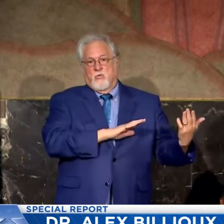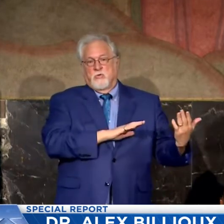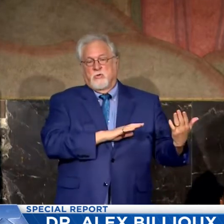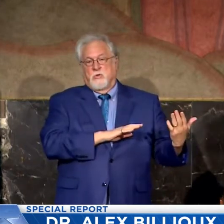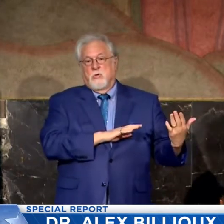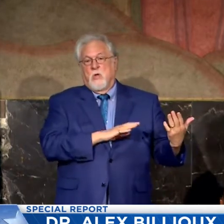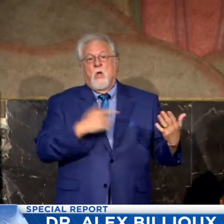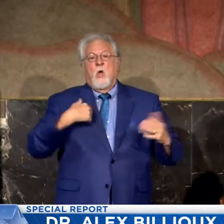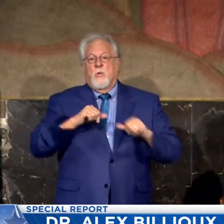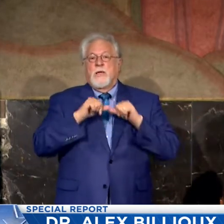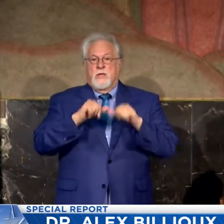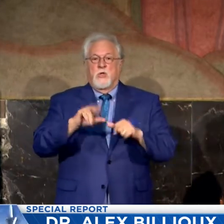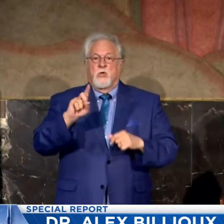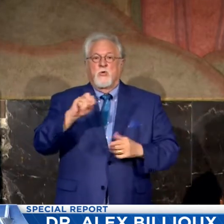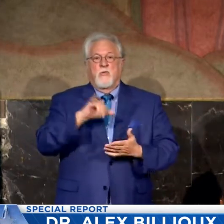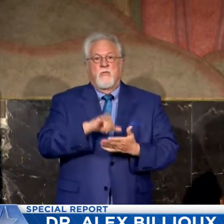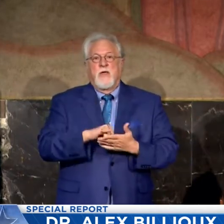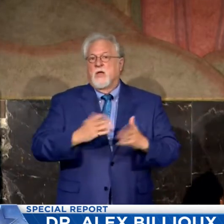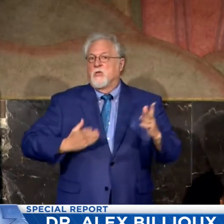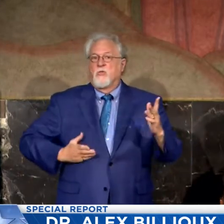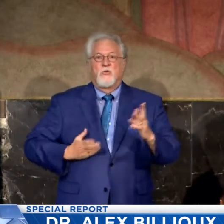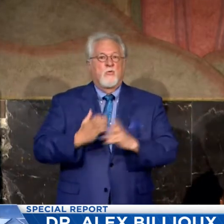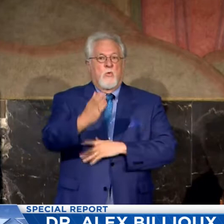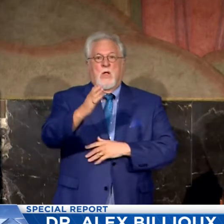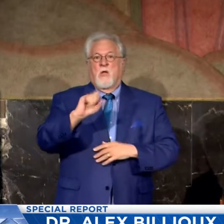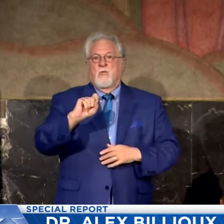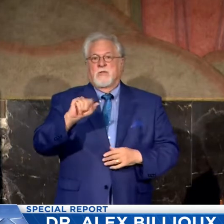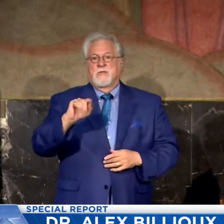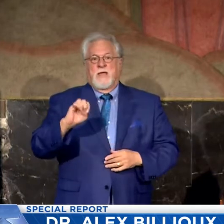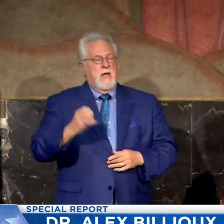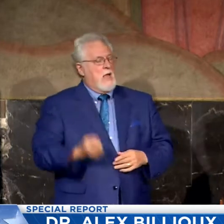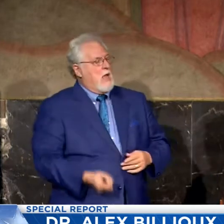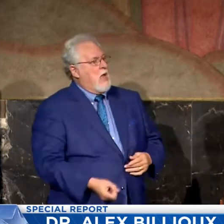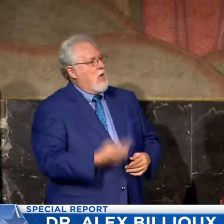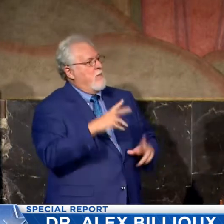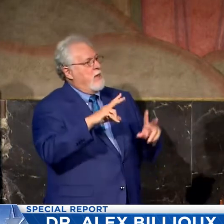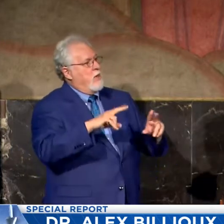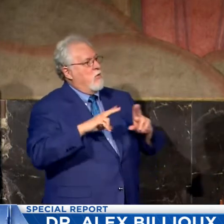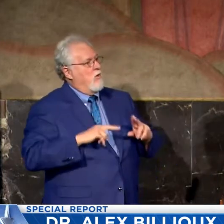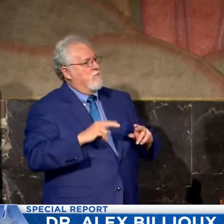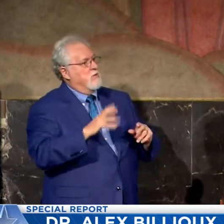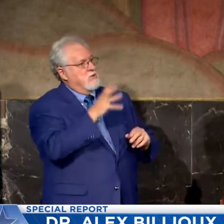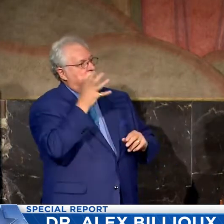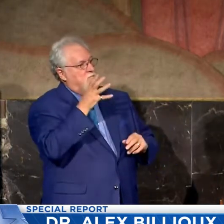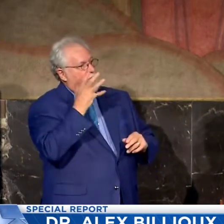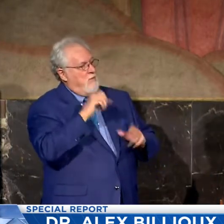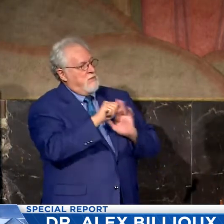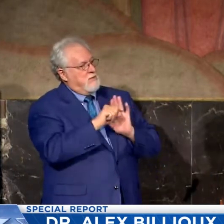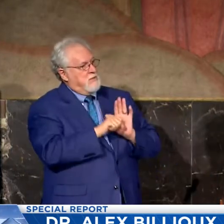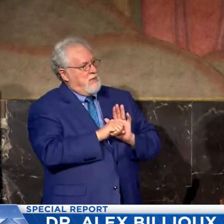THE SETTING. THAT'S WHETHER RESIDENTIAL FACILITY AND THE SAME APPROACH BEING TAKEN. WE CONTINUE TO DO THAT